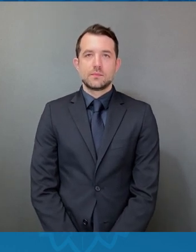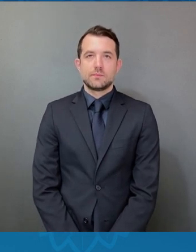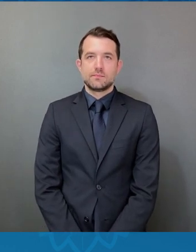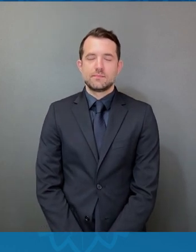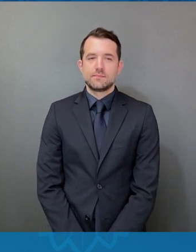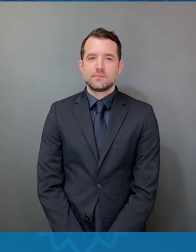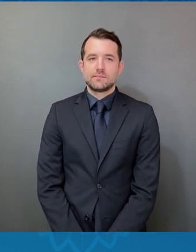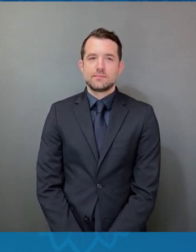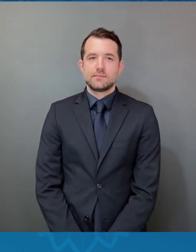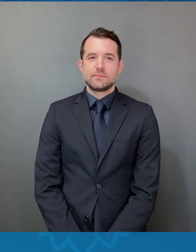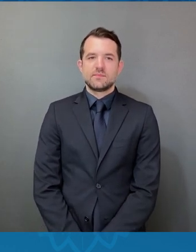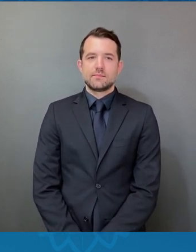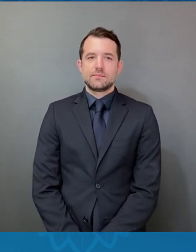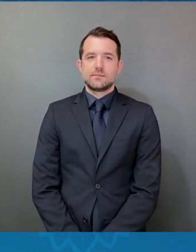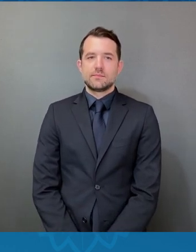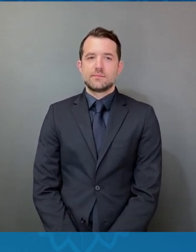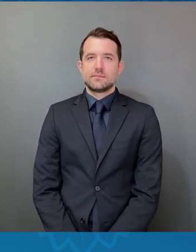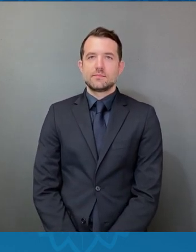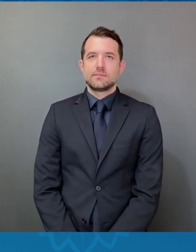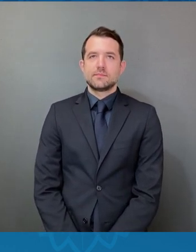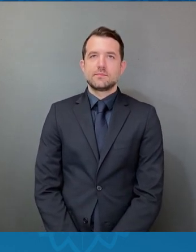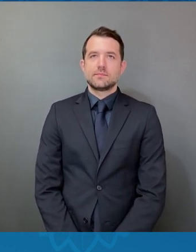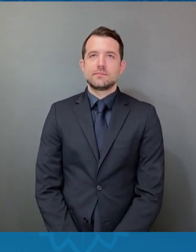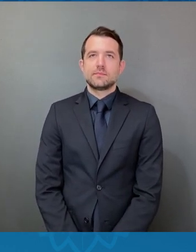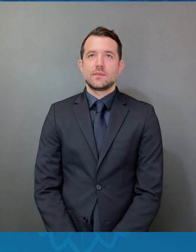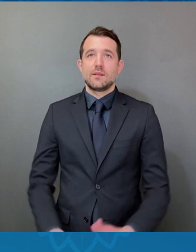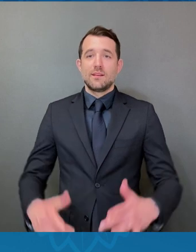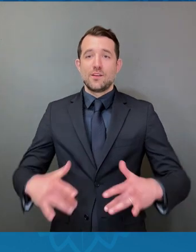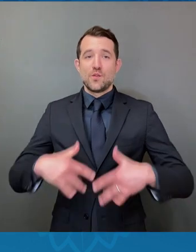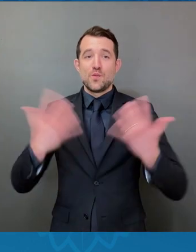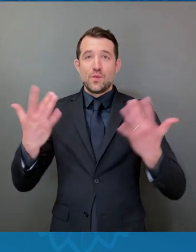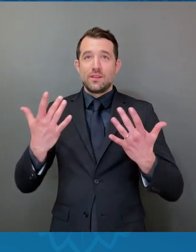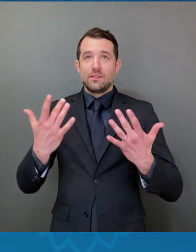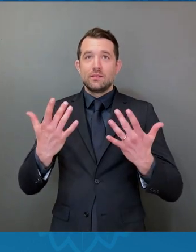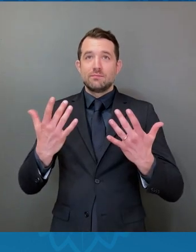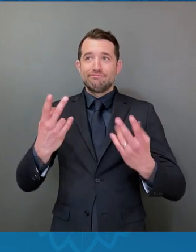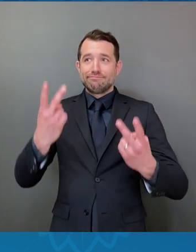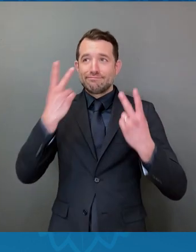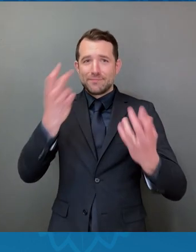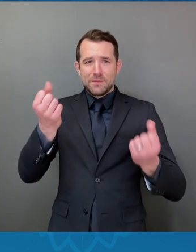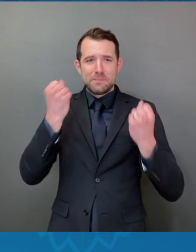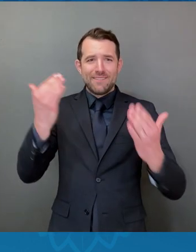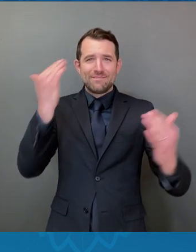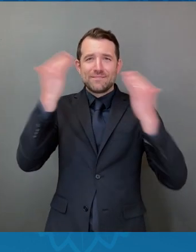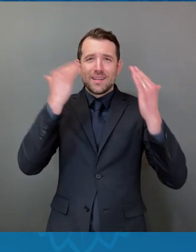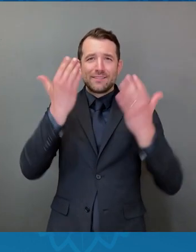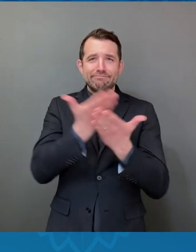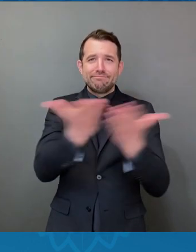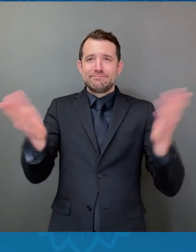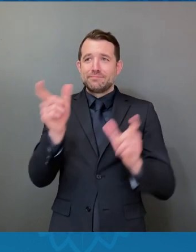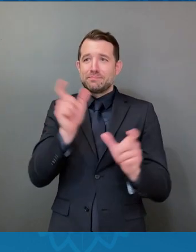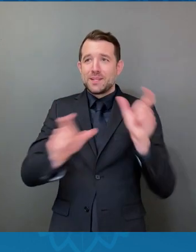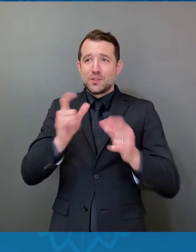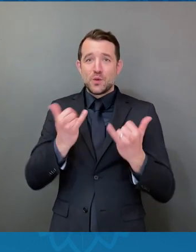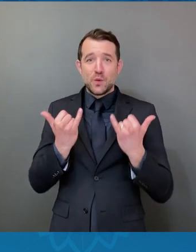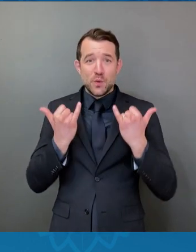Is an absolute joy to see so many familiar faces here with us today and some new partners in this